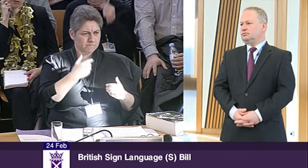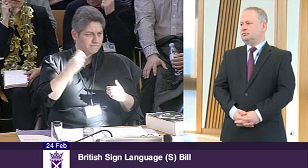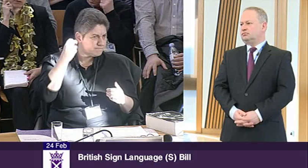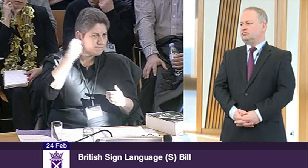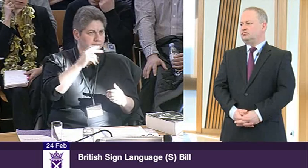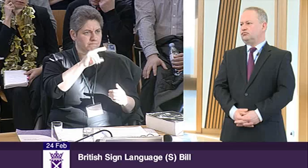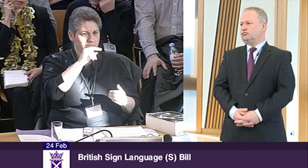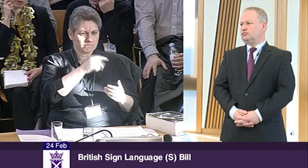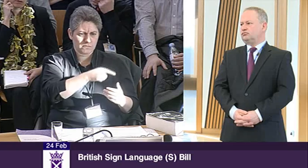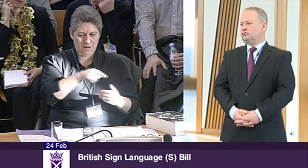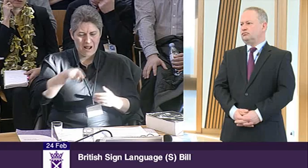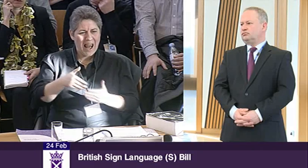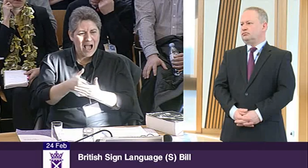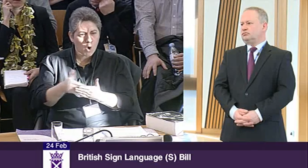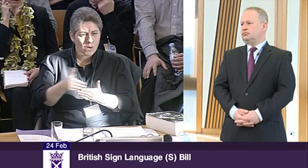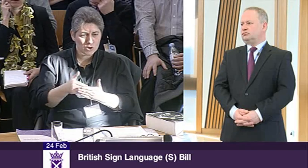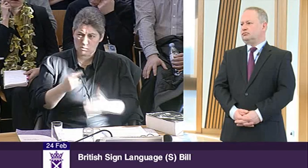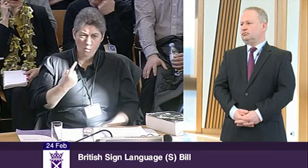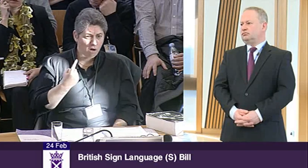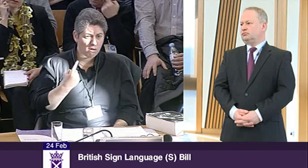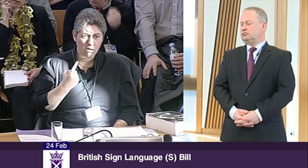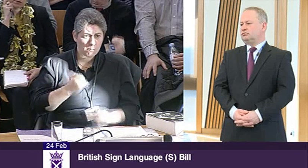to spending in this way. There should be no negative effects at all.